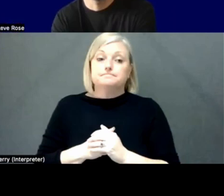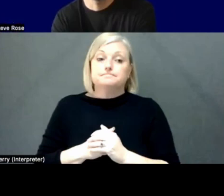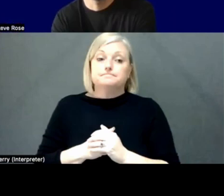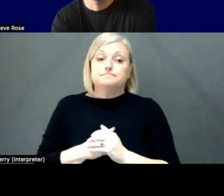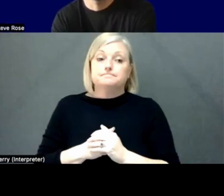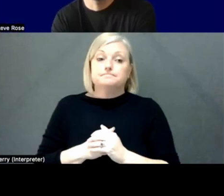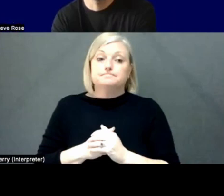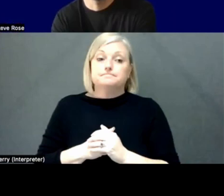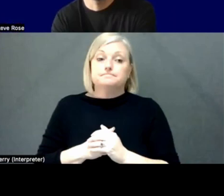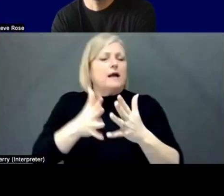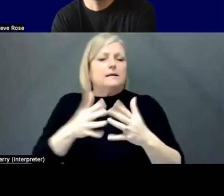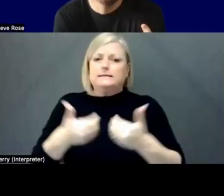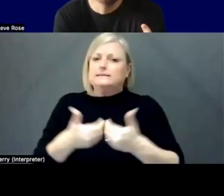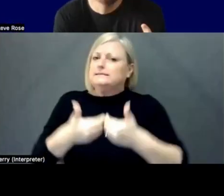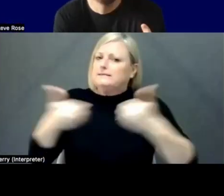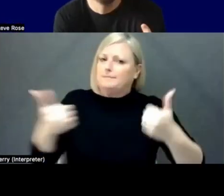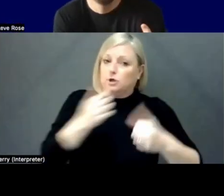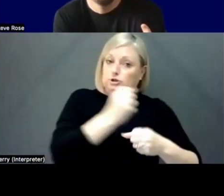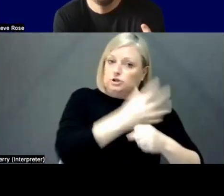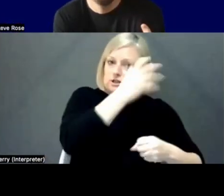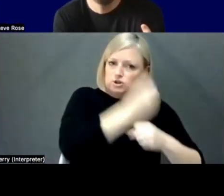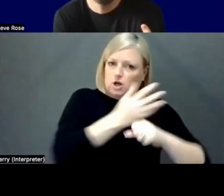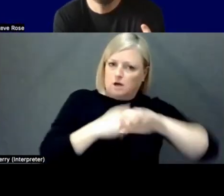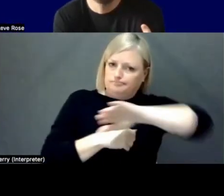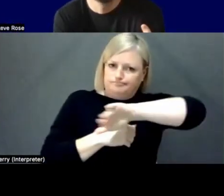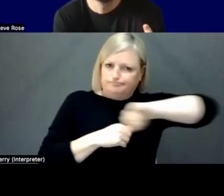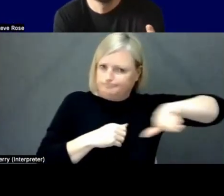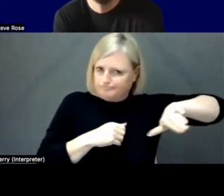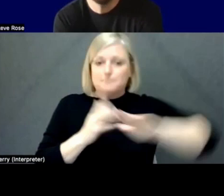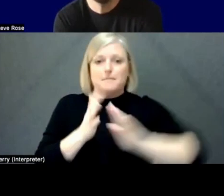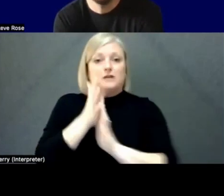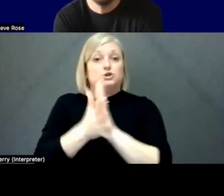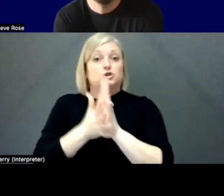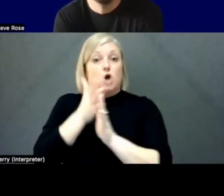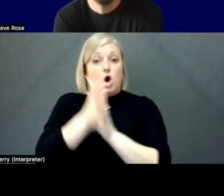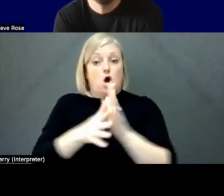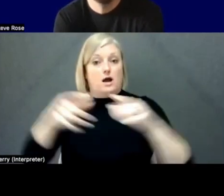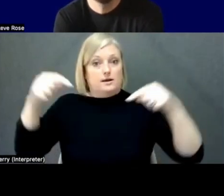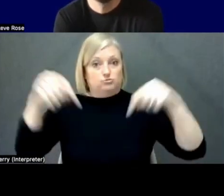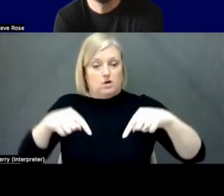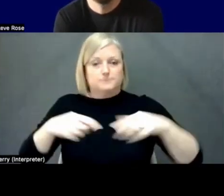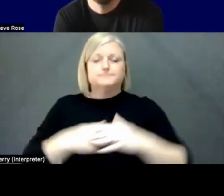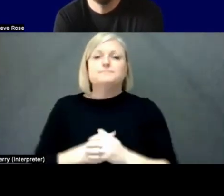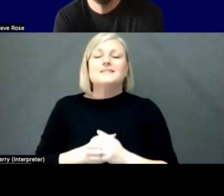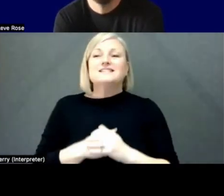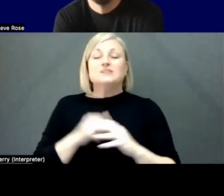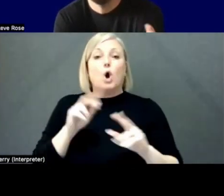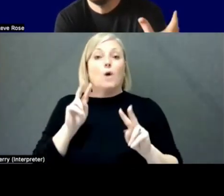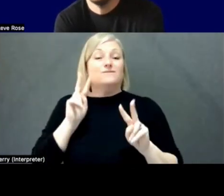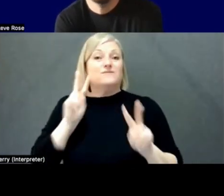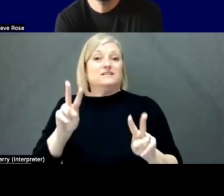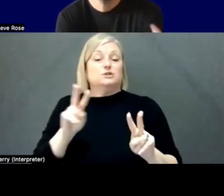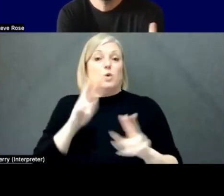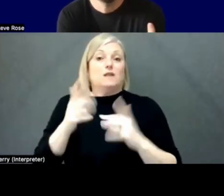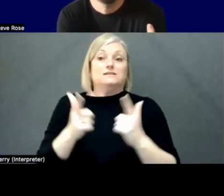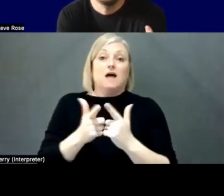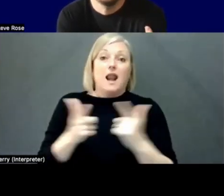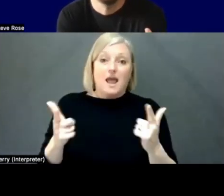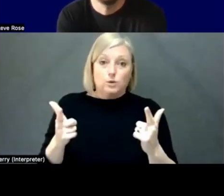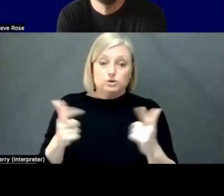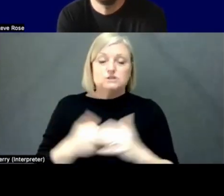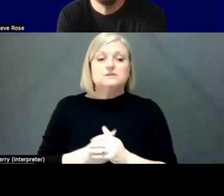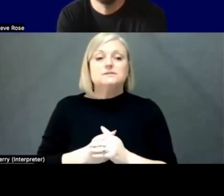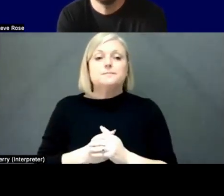If we look at the theory of visual sign languages, in the study of visual sign languages when we are